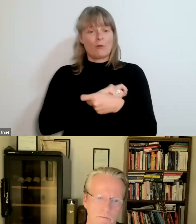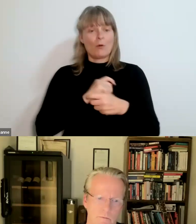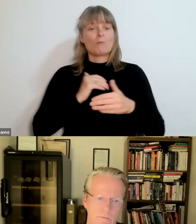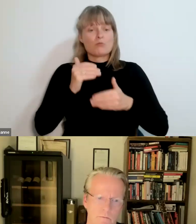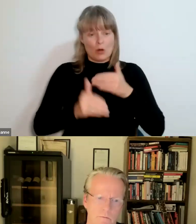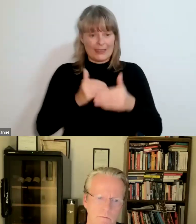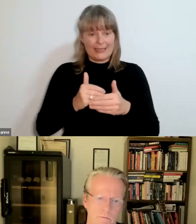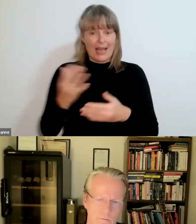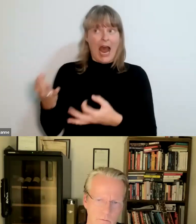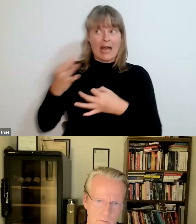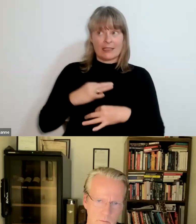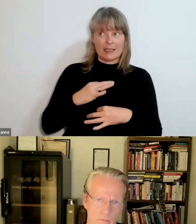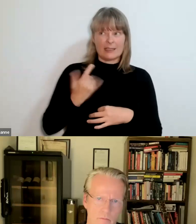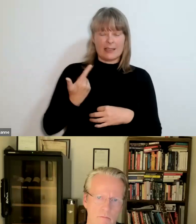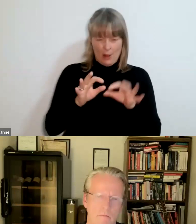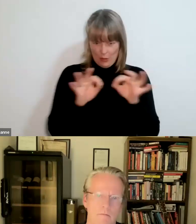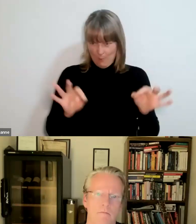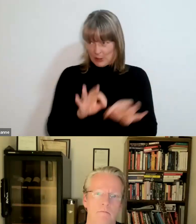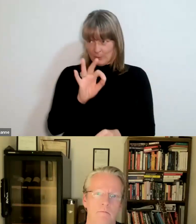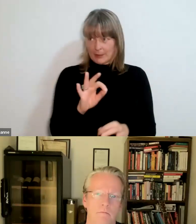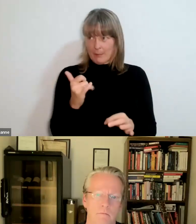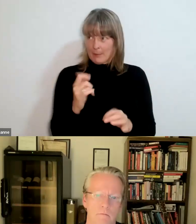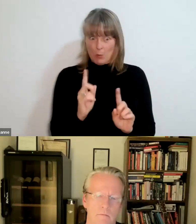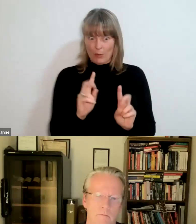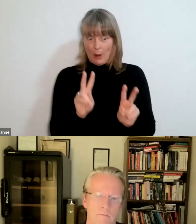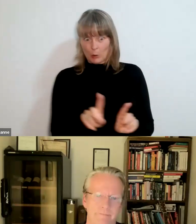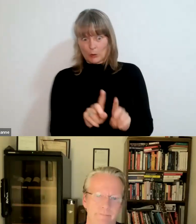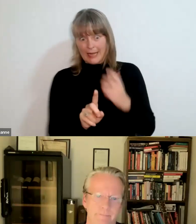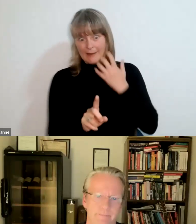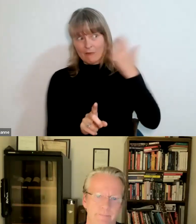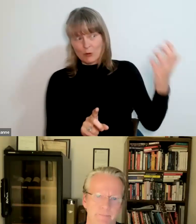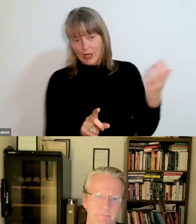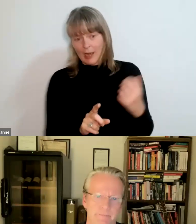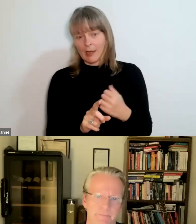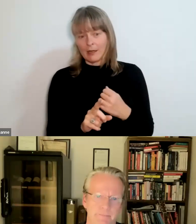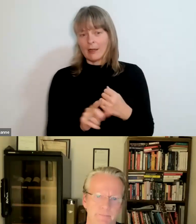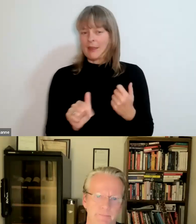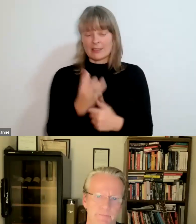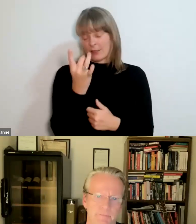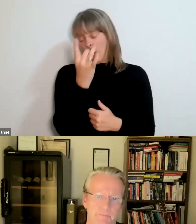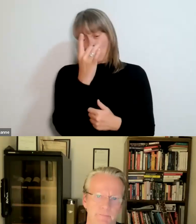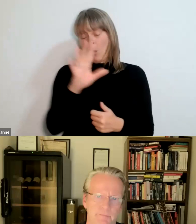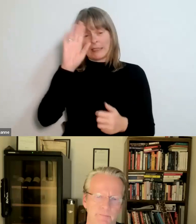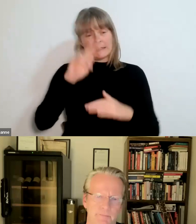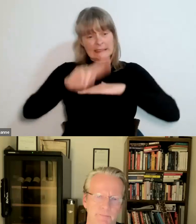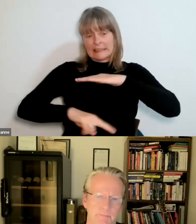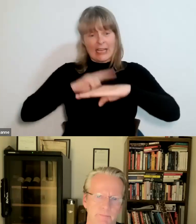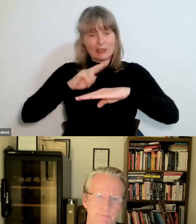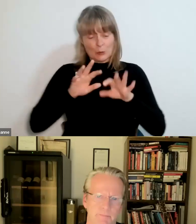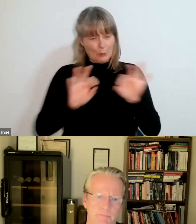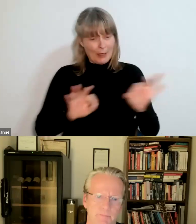measure what matters, and the productivity and school reform process is now asking us to think about what those measurements might